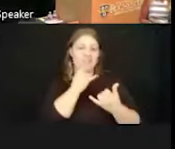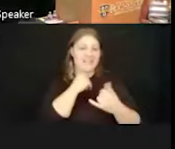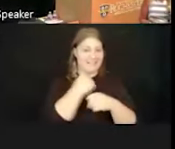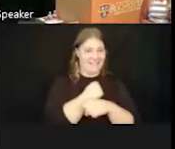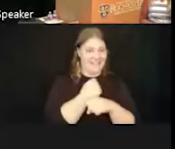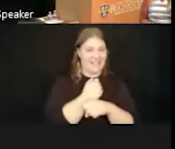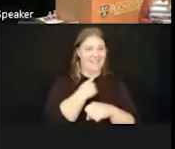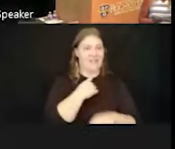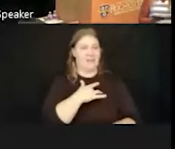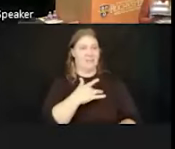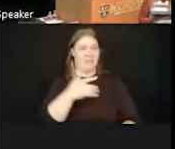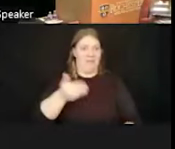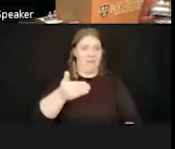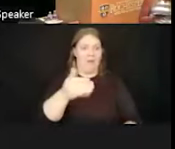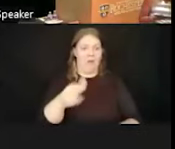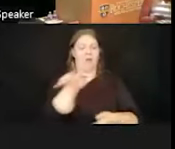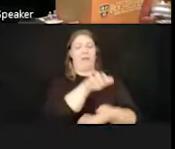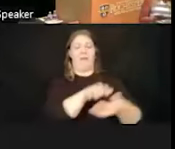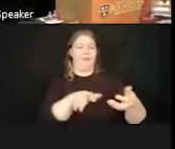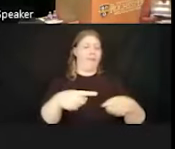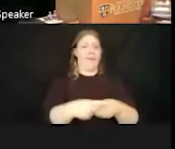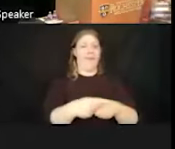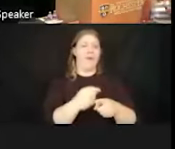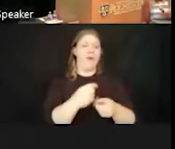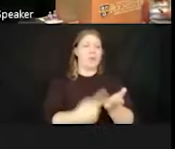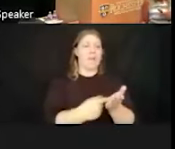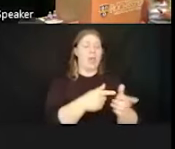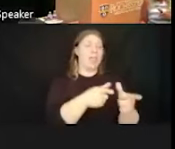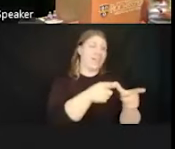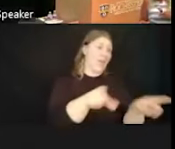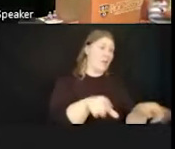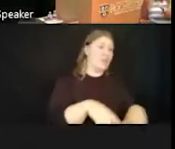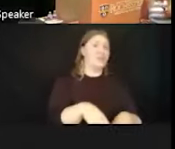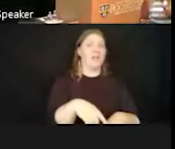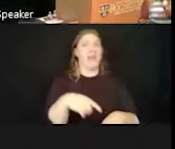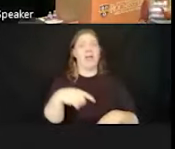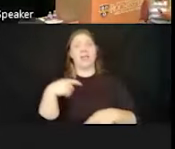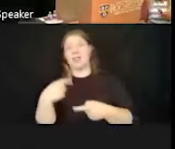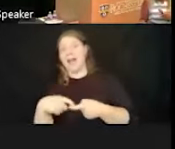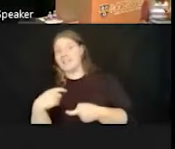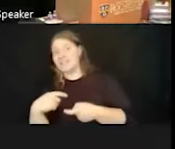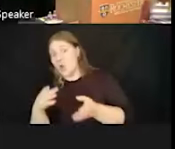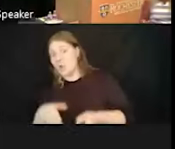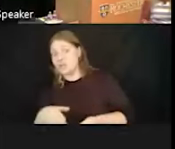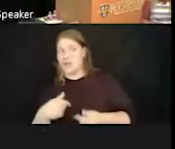right we kind of talk about language we talk about Latinos well I can be a Latino that doesn't speak